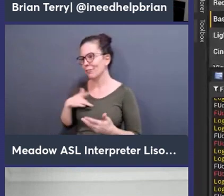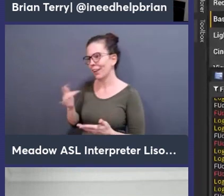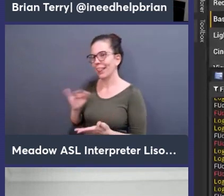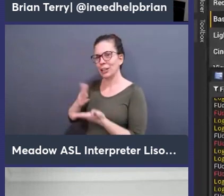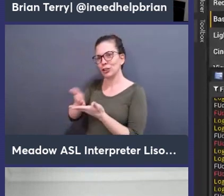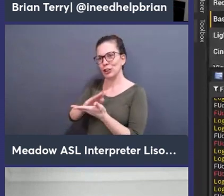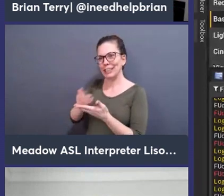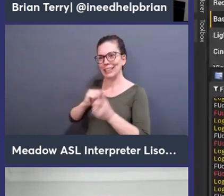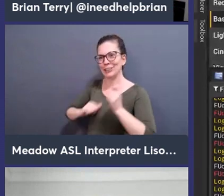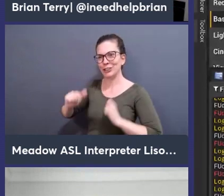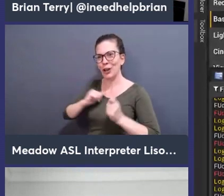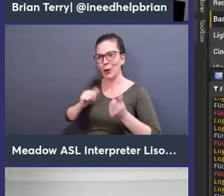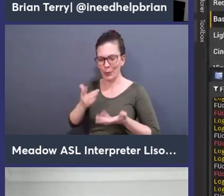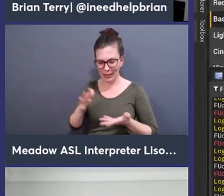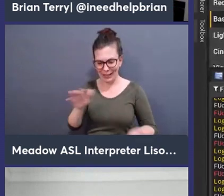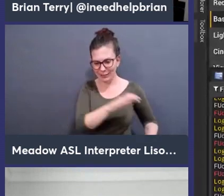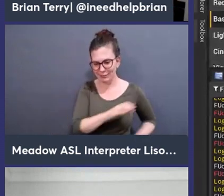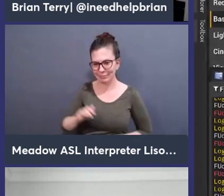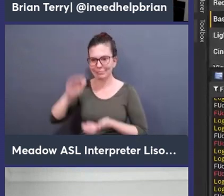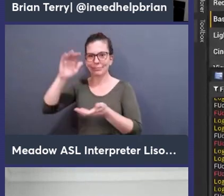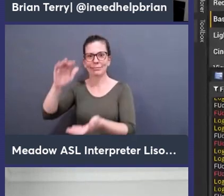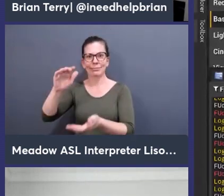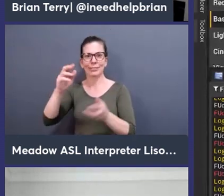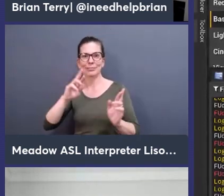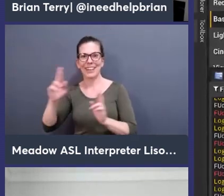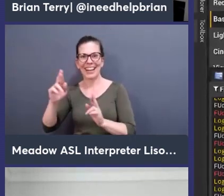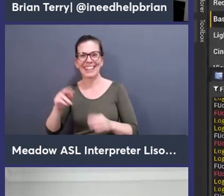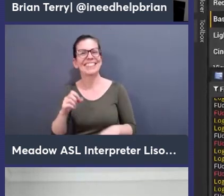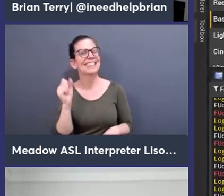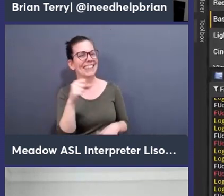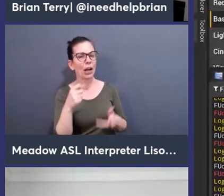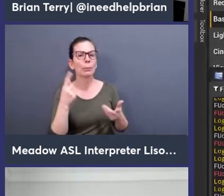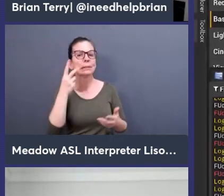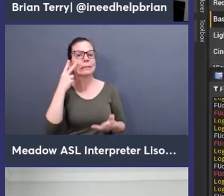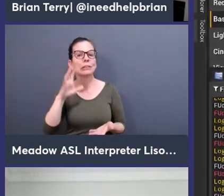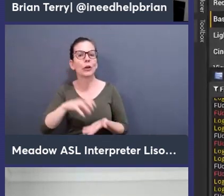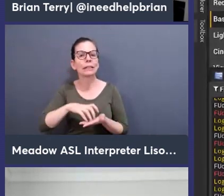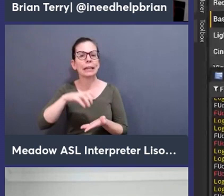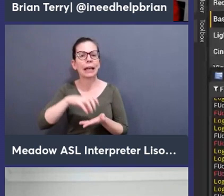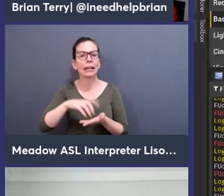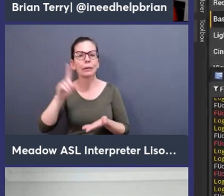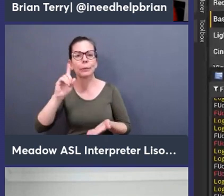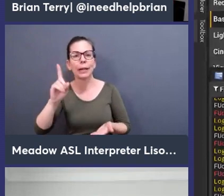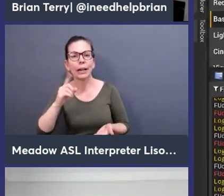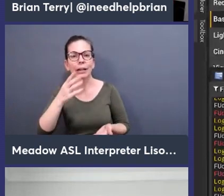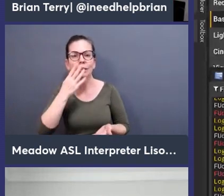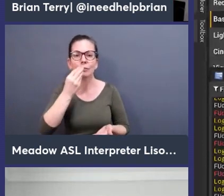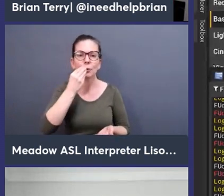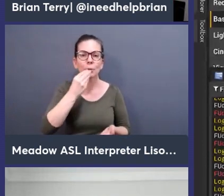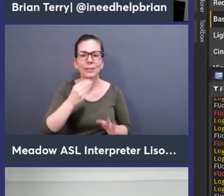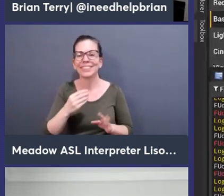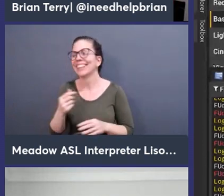There you go. (voice muffling) A couple of minutes later, yes.